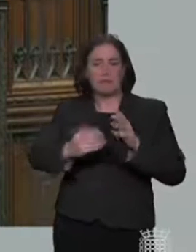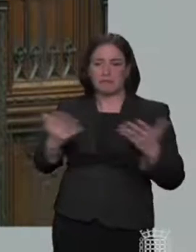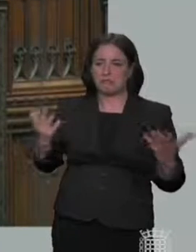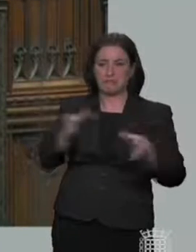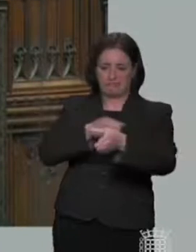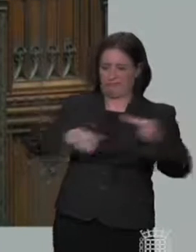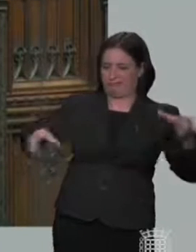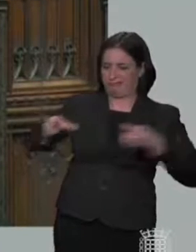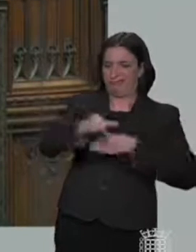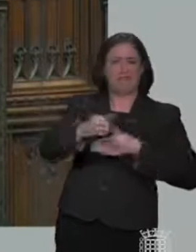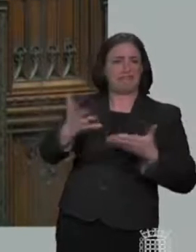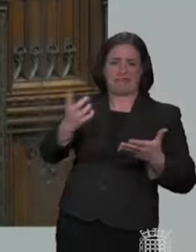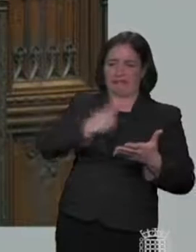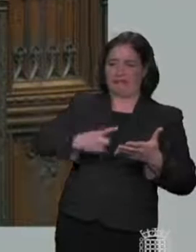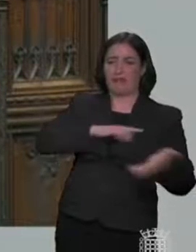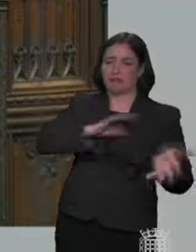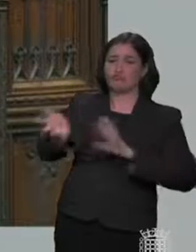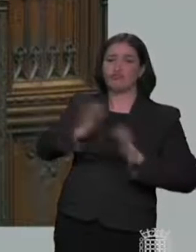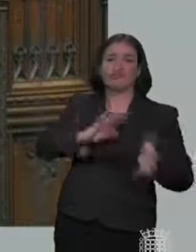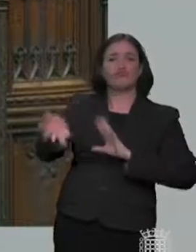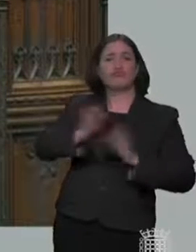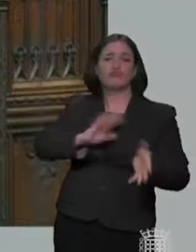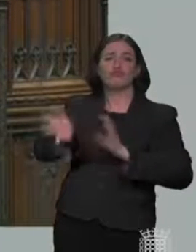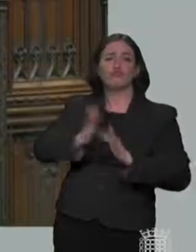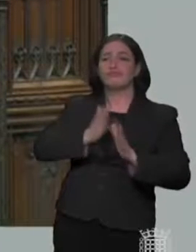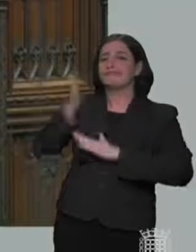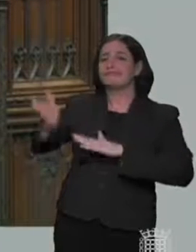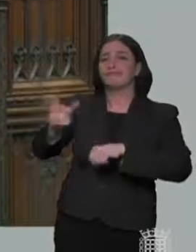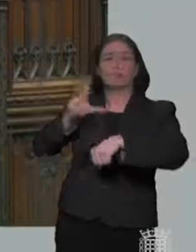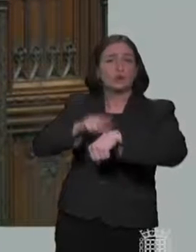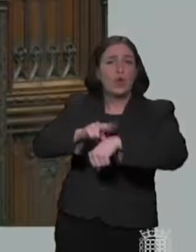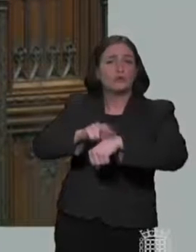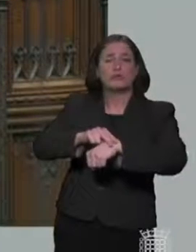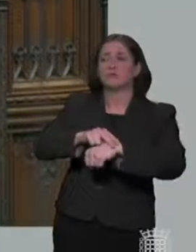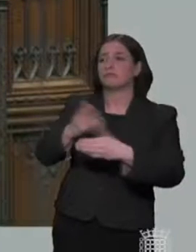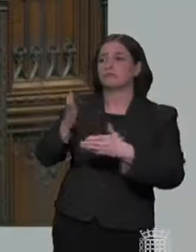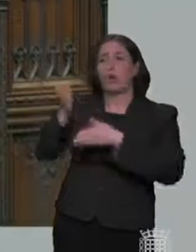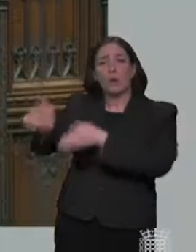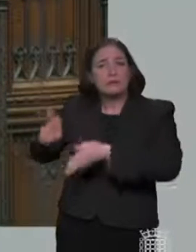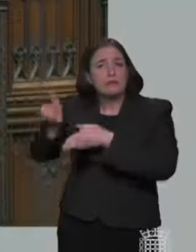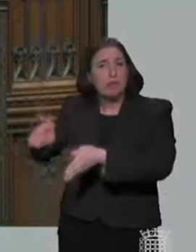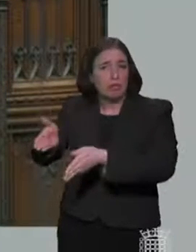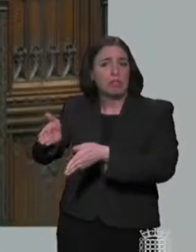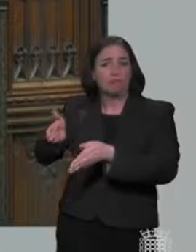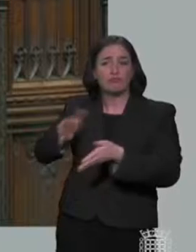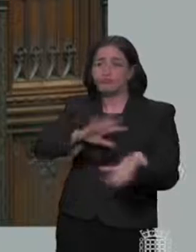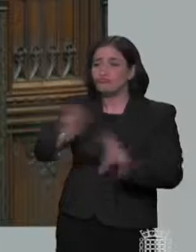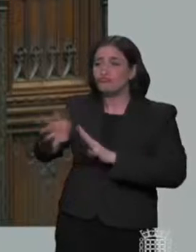and you go to a hospital or a gp appointment the news might not be good